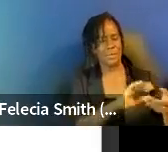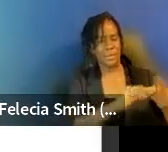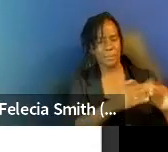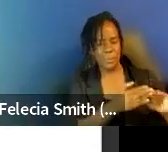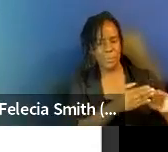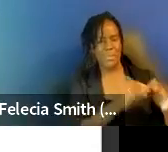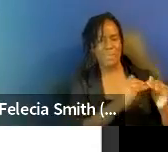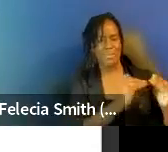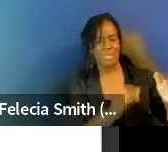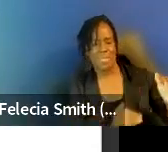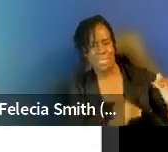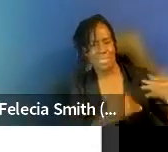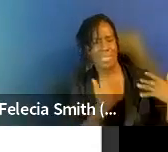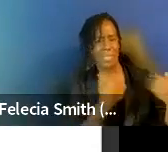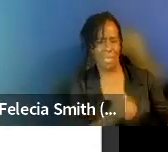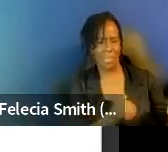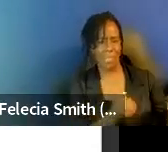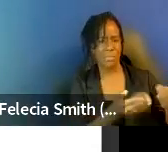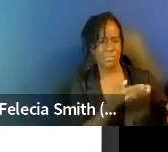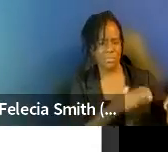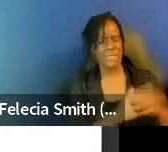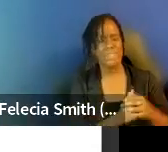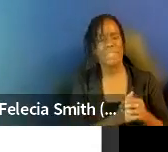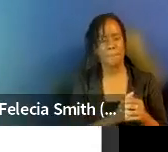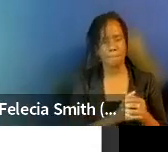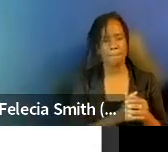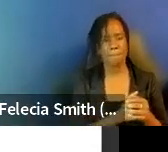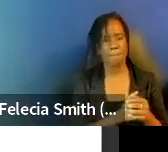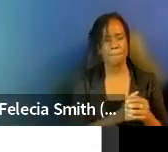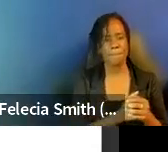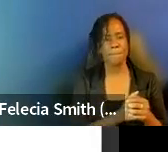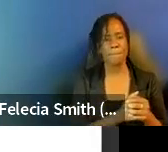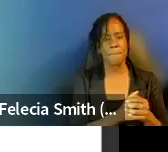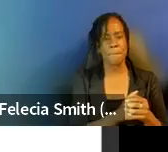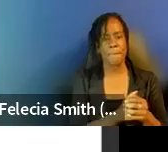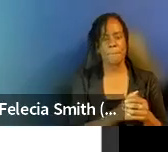they had in their portfolio of studies they funded. In terms of